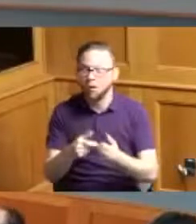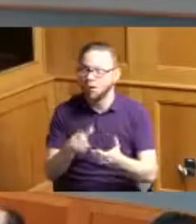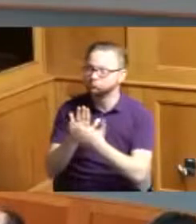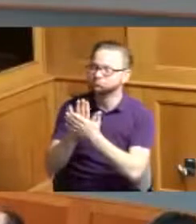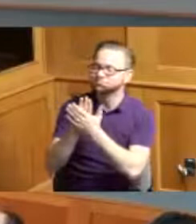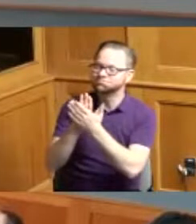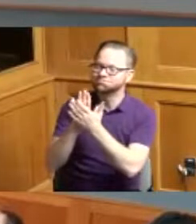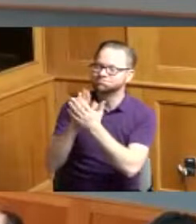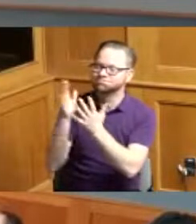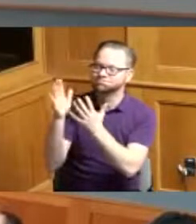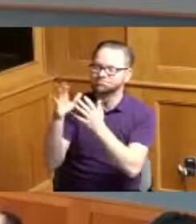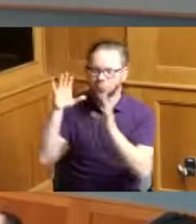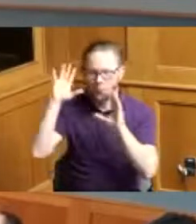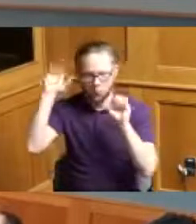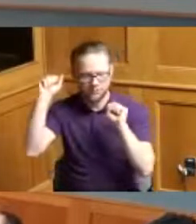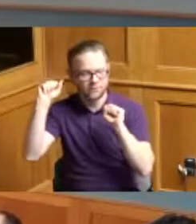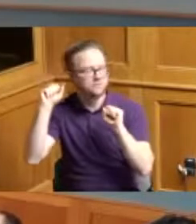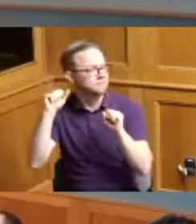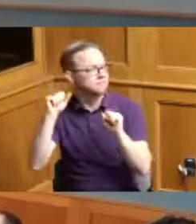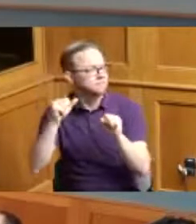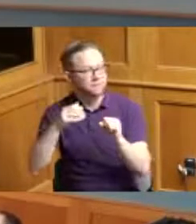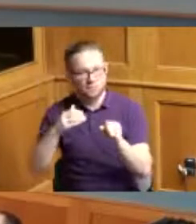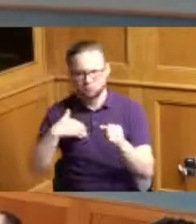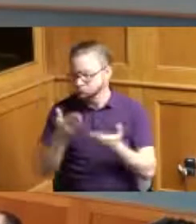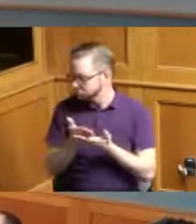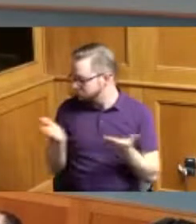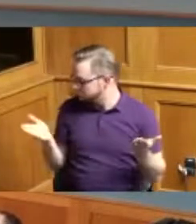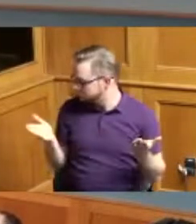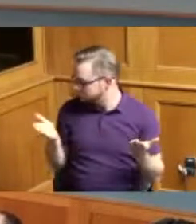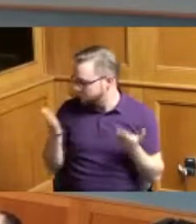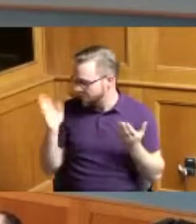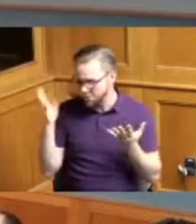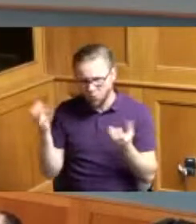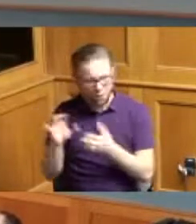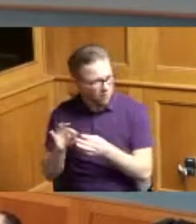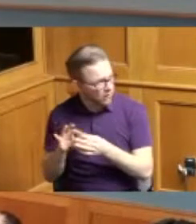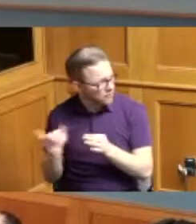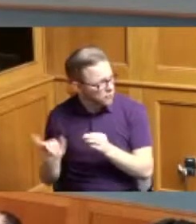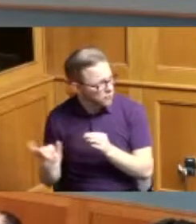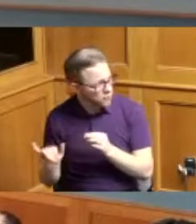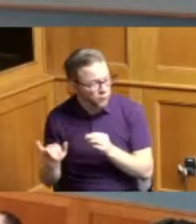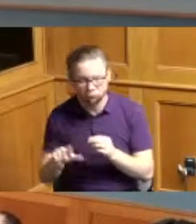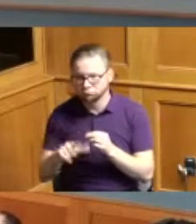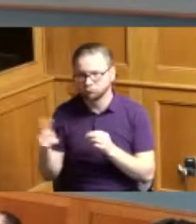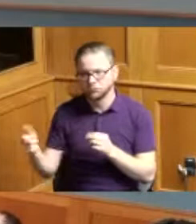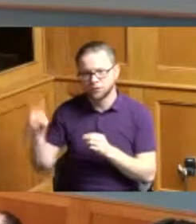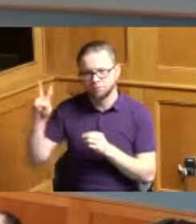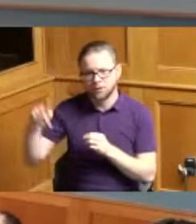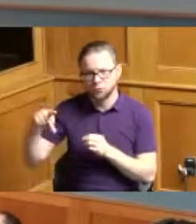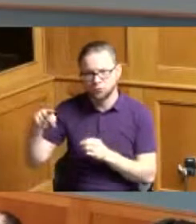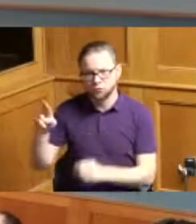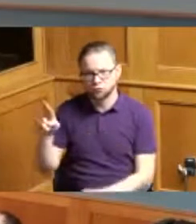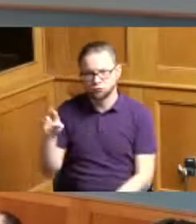right and all my colleagues I'm sure may want to say something to you also Vice President Reece